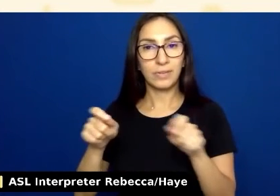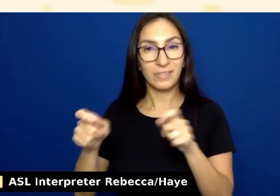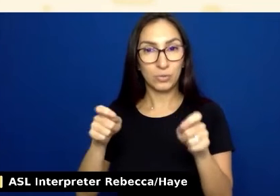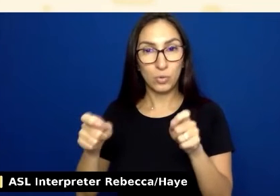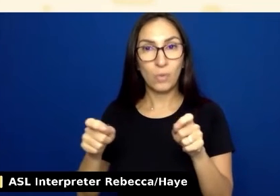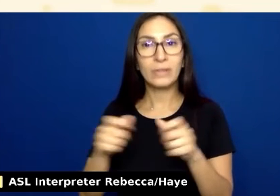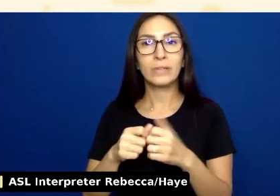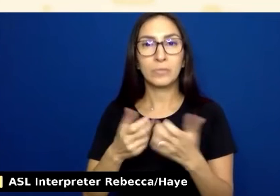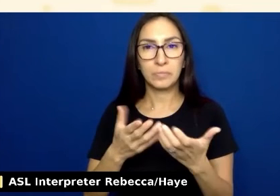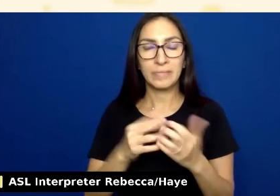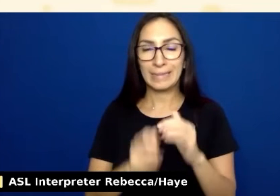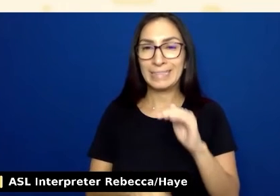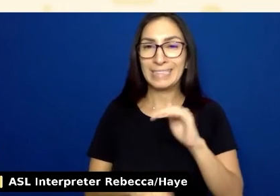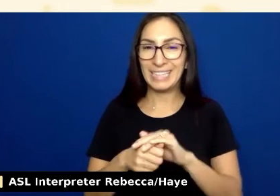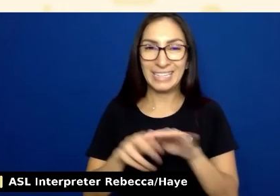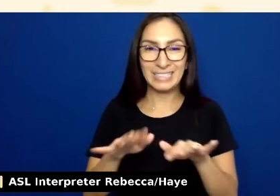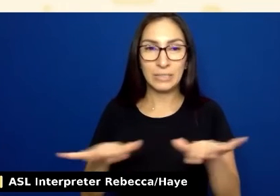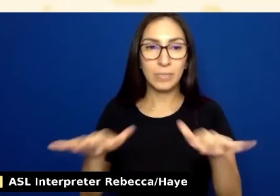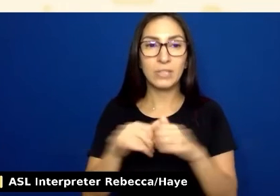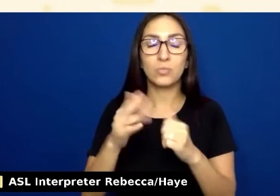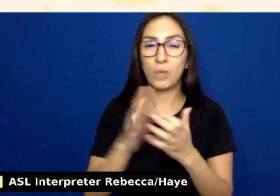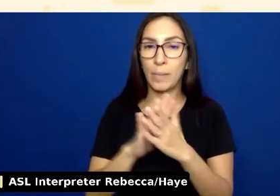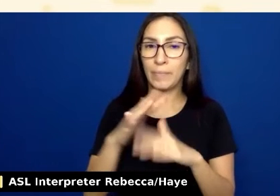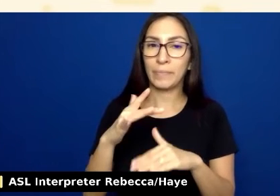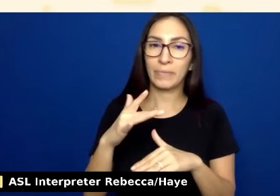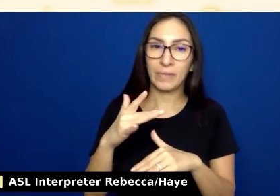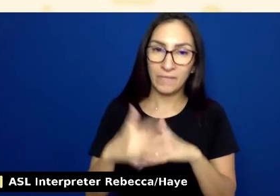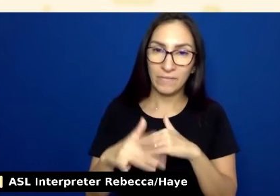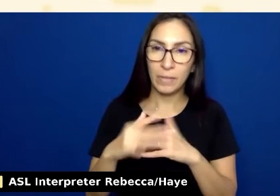and then it will be a very confusing experience for users.